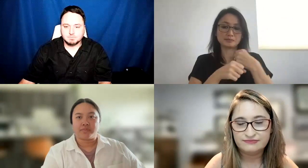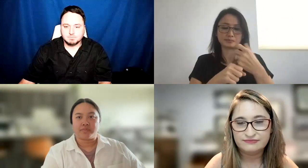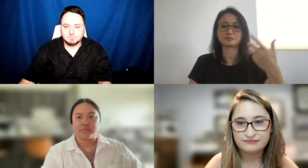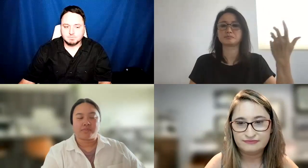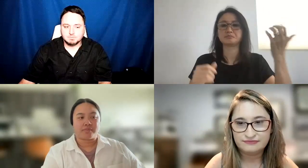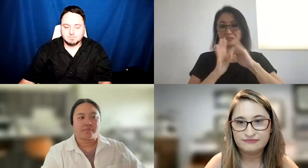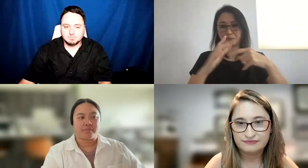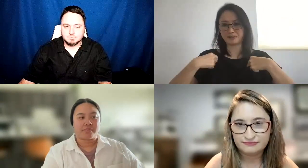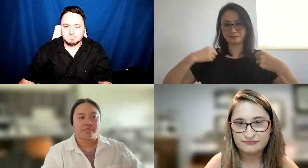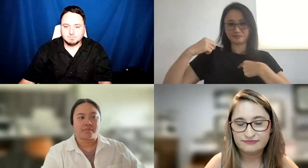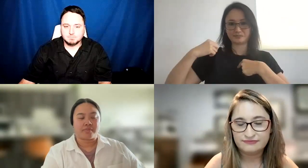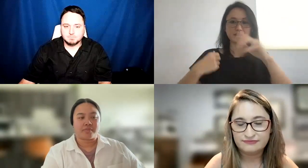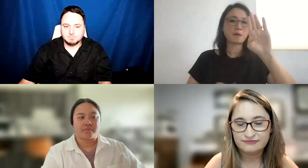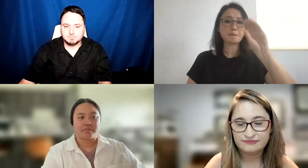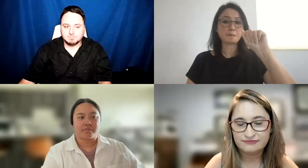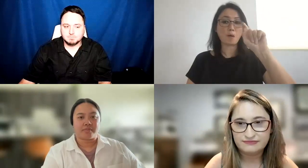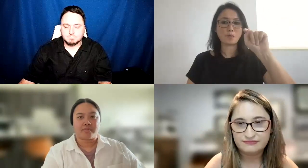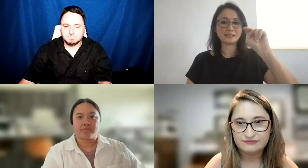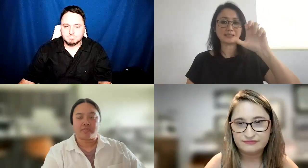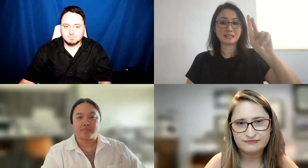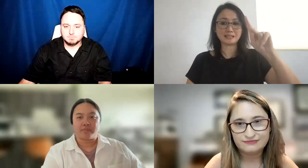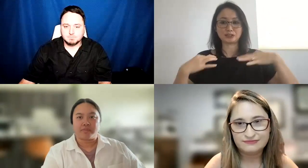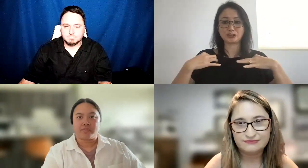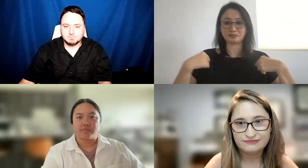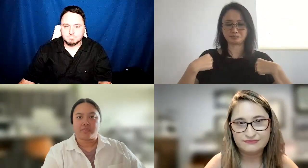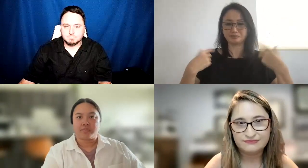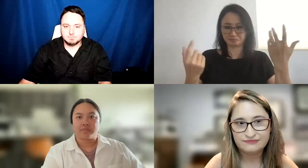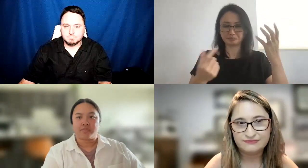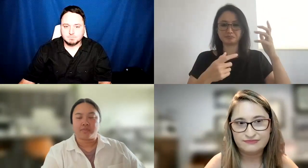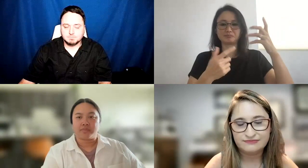So we wanted to focus on, for example, what I'm wearing now, a boat neck shirt